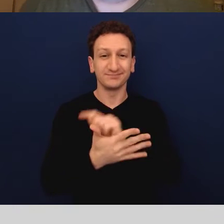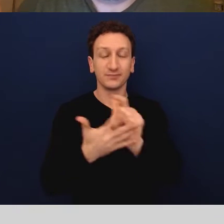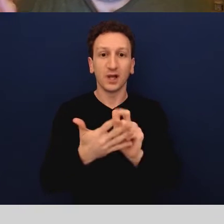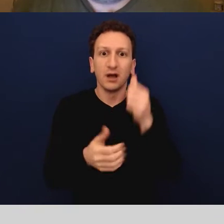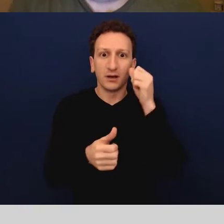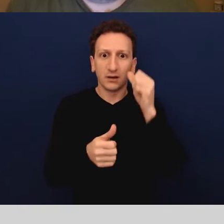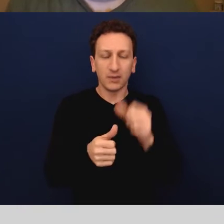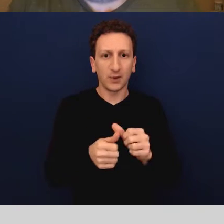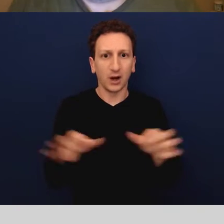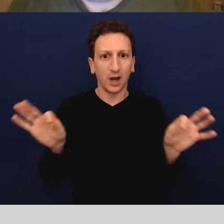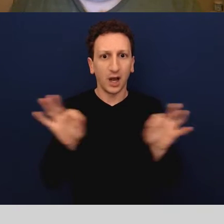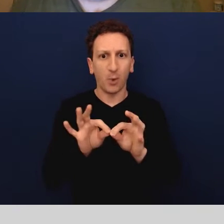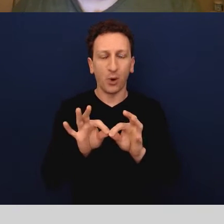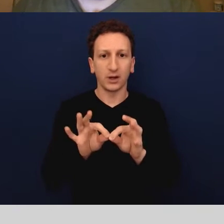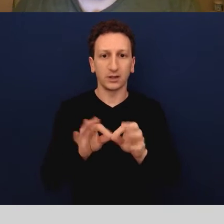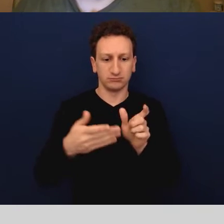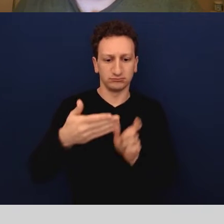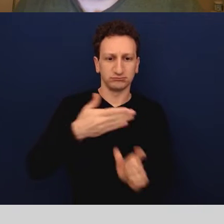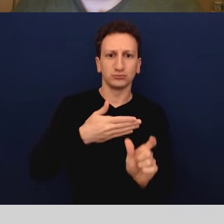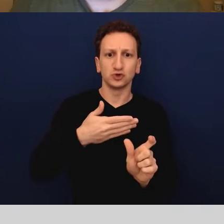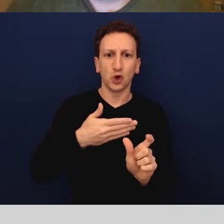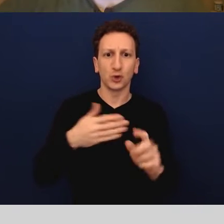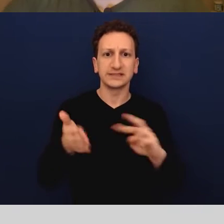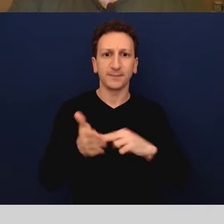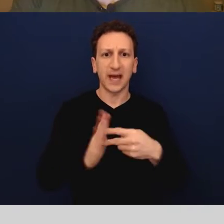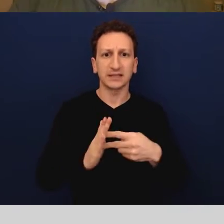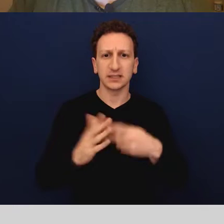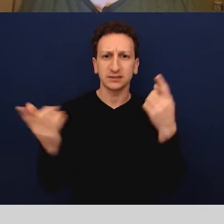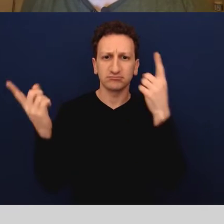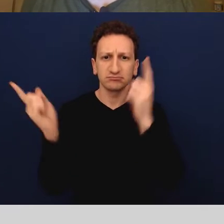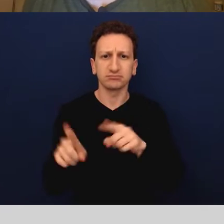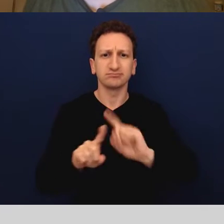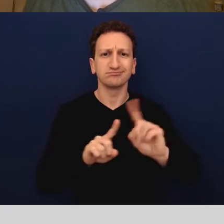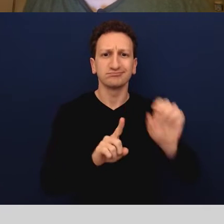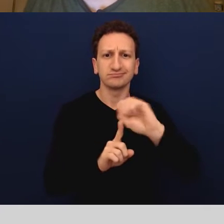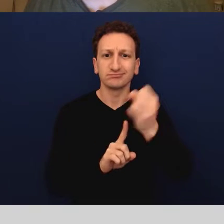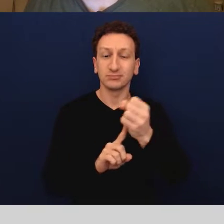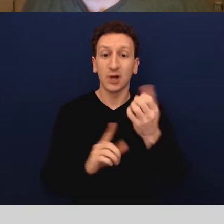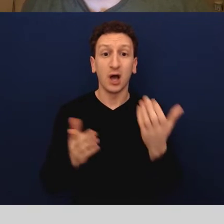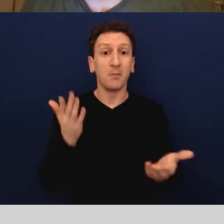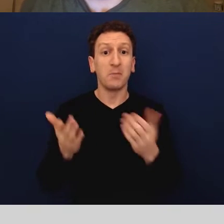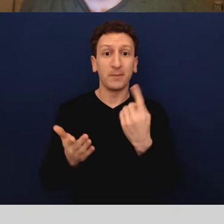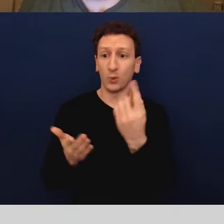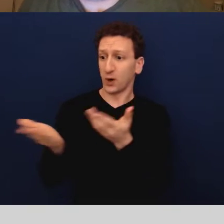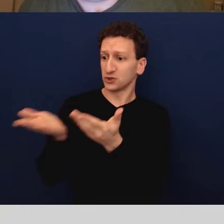want to have a compatible return semantics. Sometimes there might be multiple certificates available for a service.